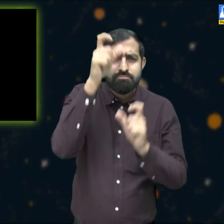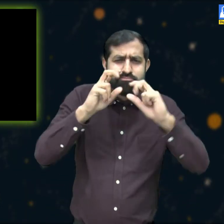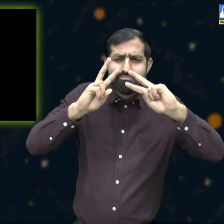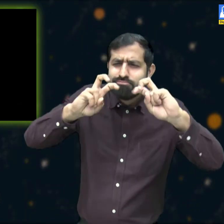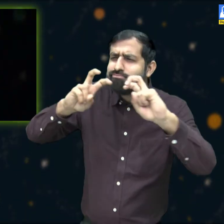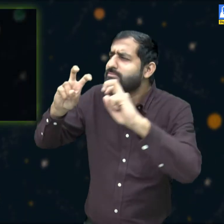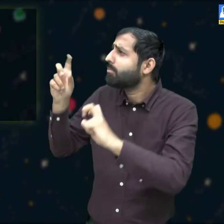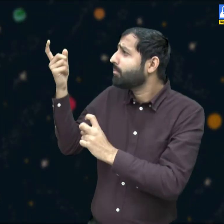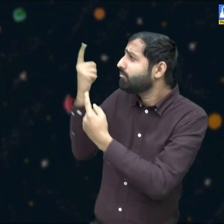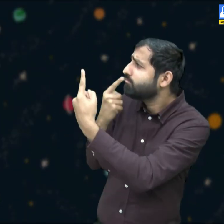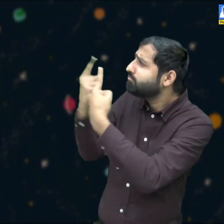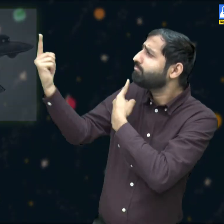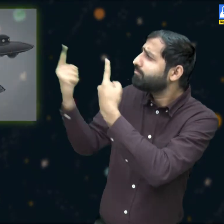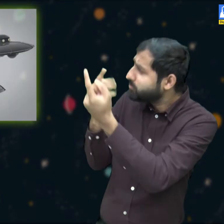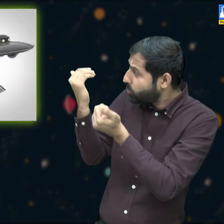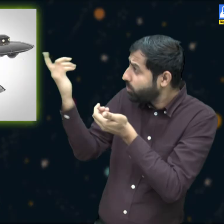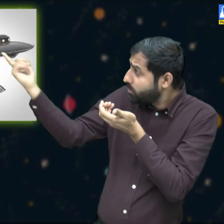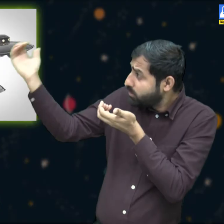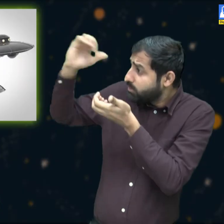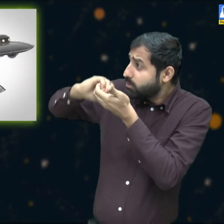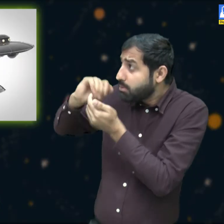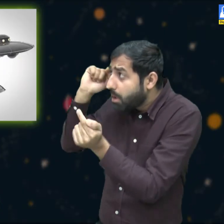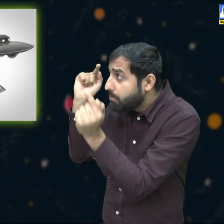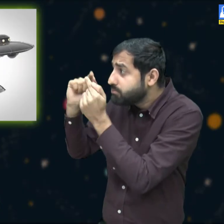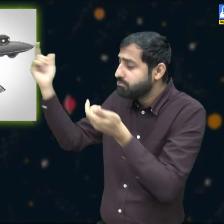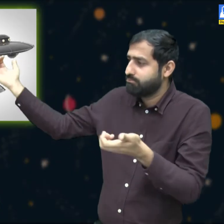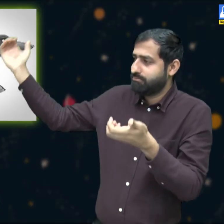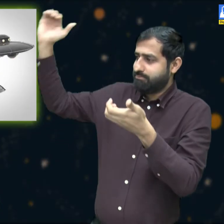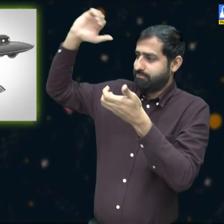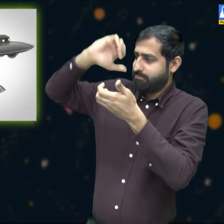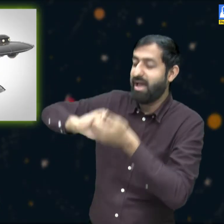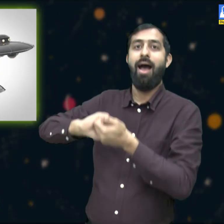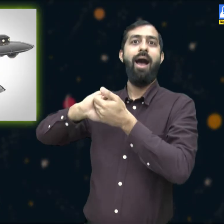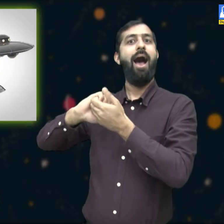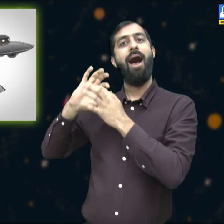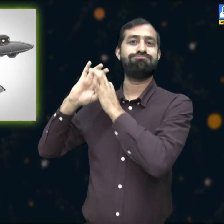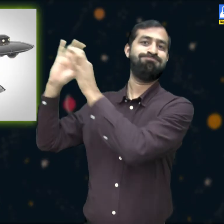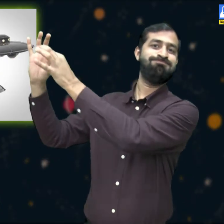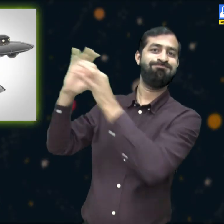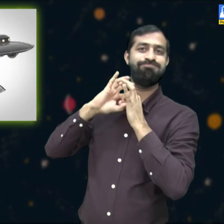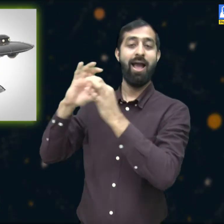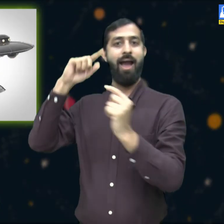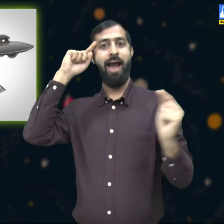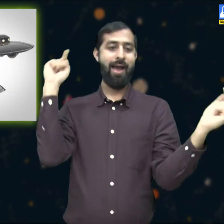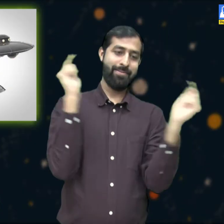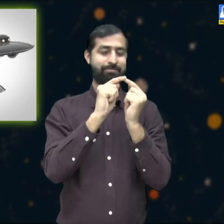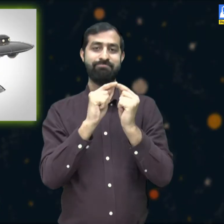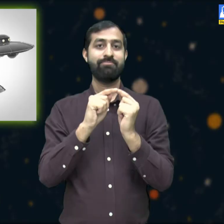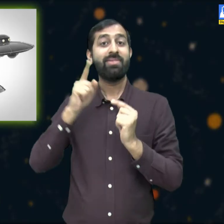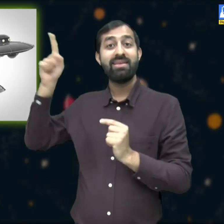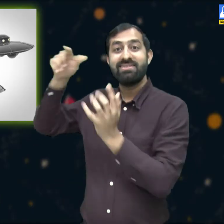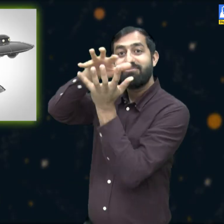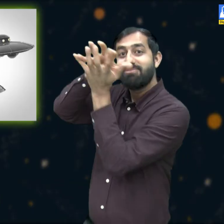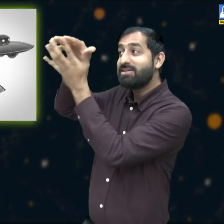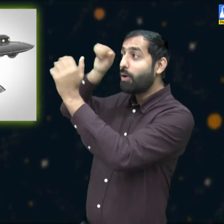And after all this happened earthlings contacted martians and extended a hand of friendship with the martians.